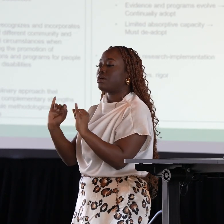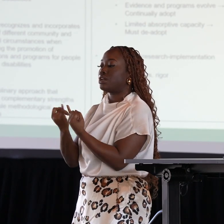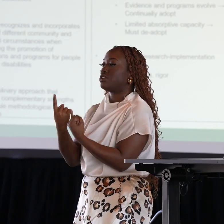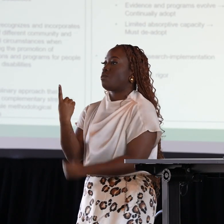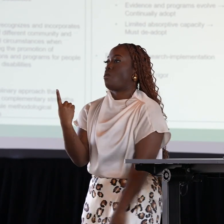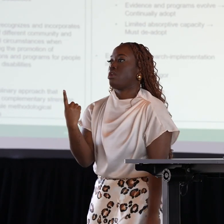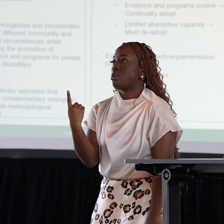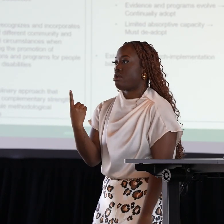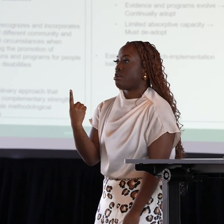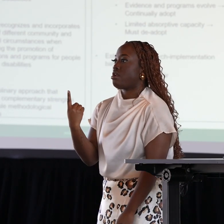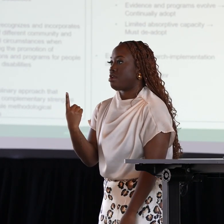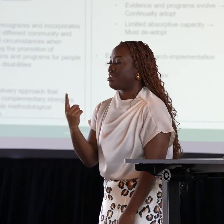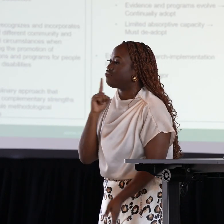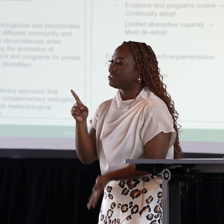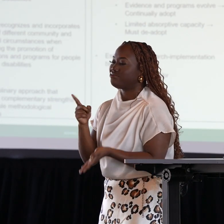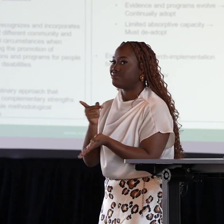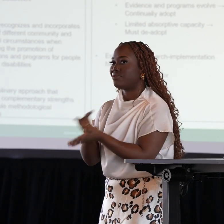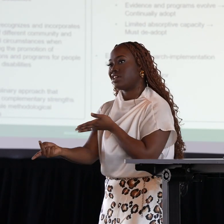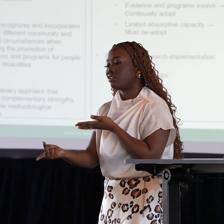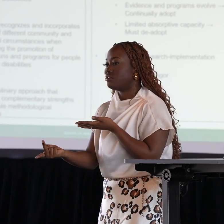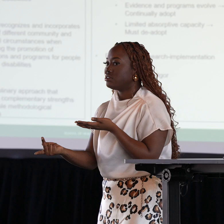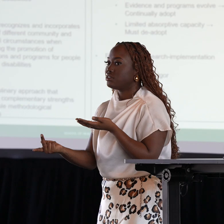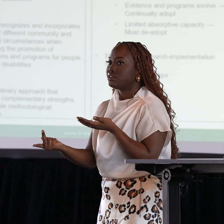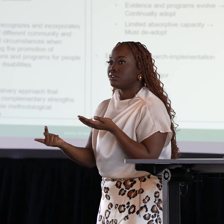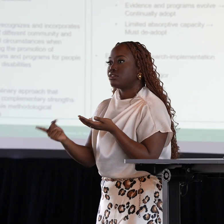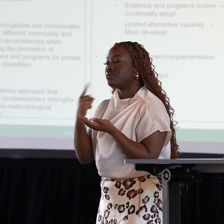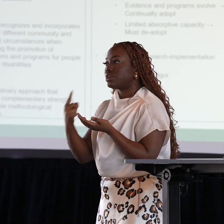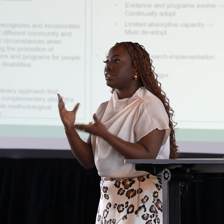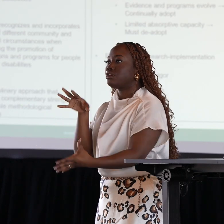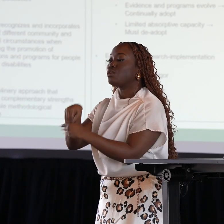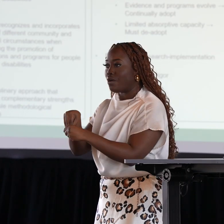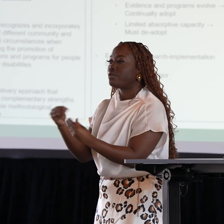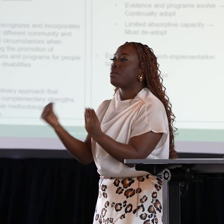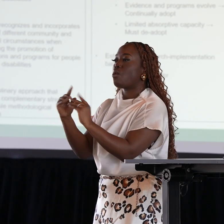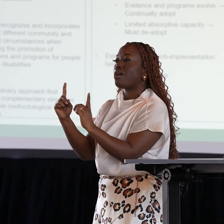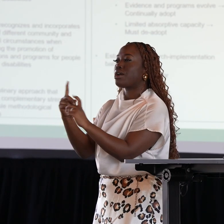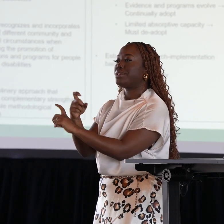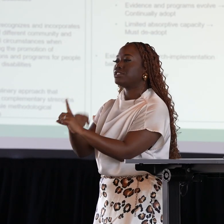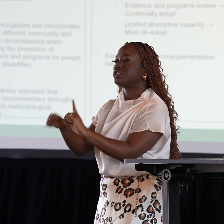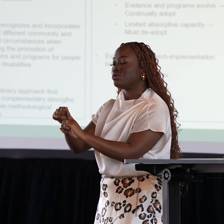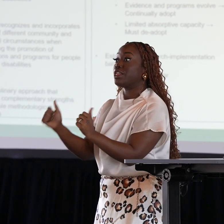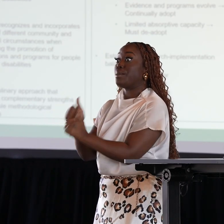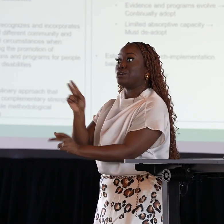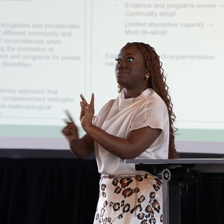interventions, and really have failed to kind of incorporate those more complex scenarios that I think most people are